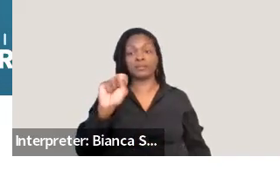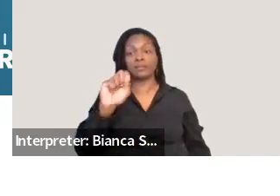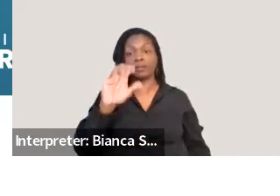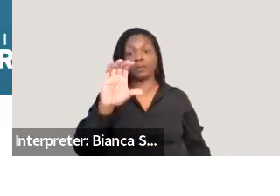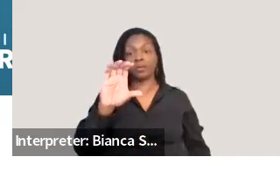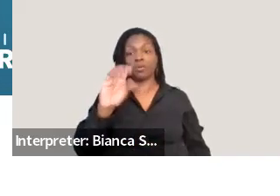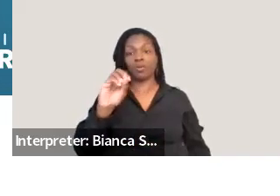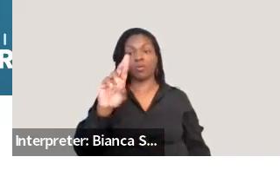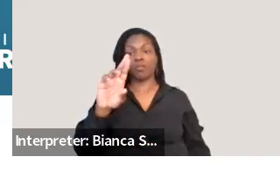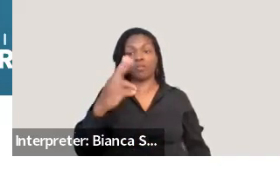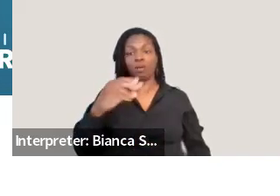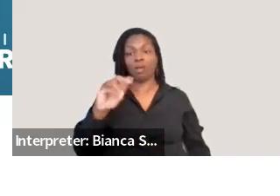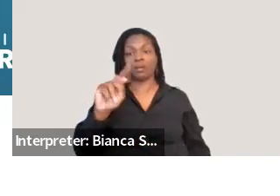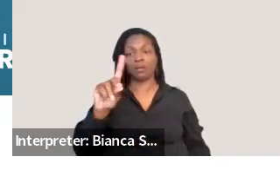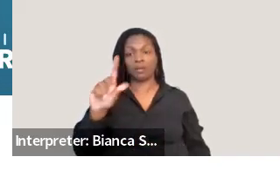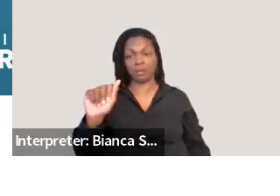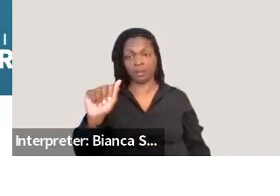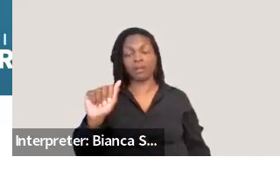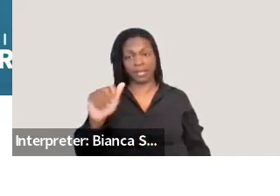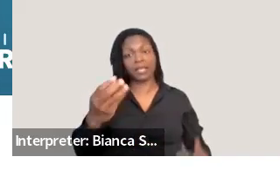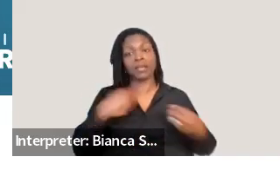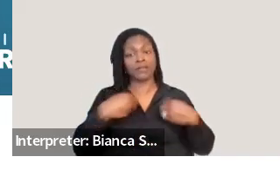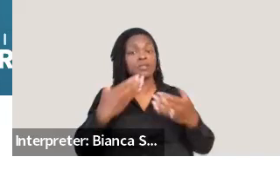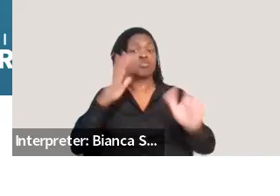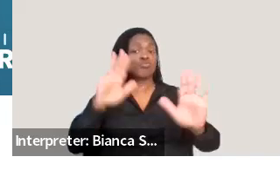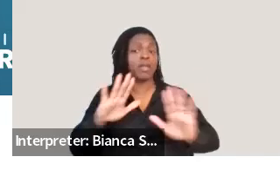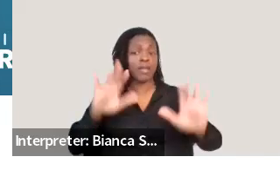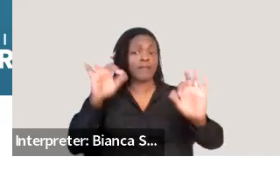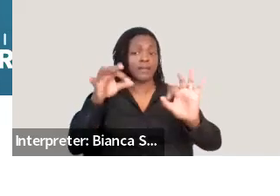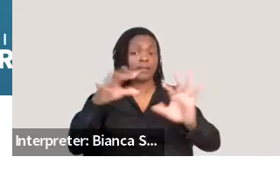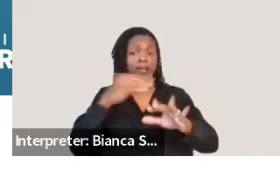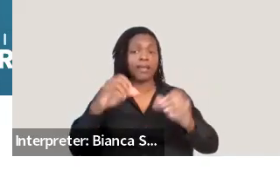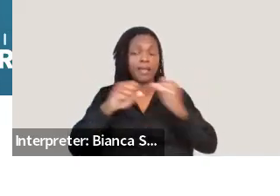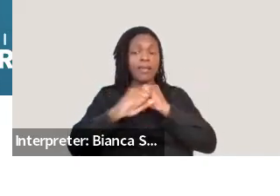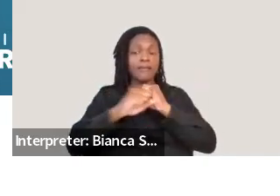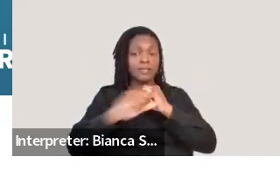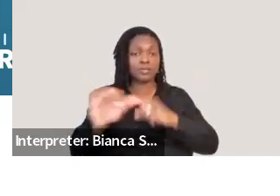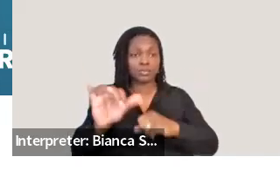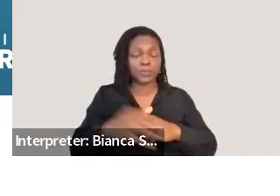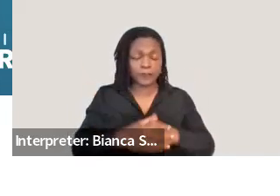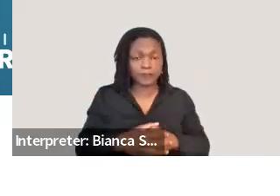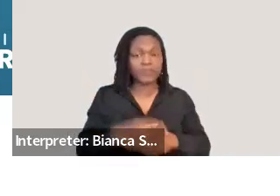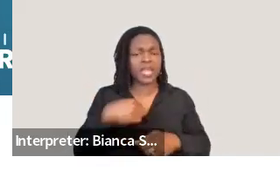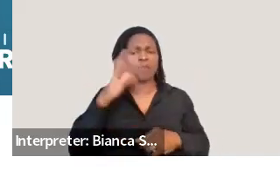Given us great feedback and great advocacy. And I'll talk a little bit about the ship work groups.